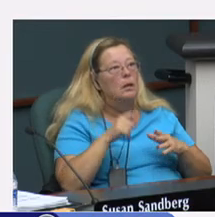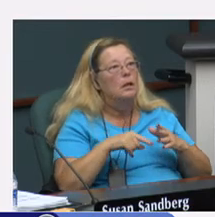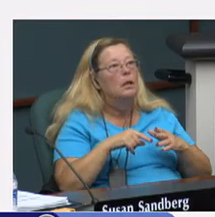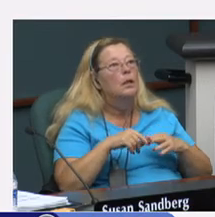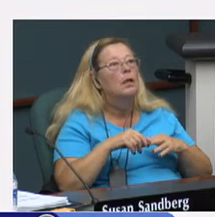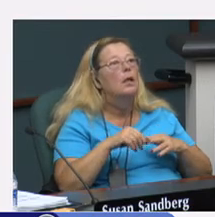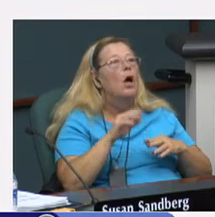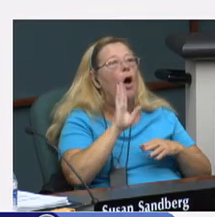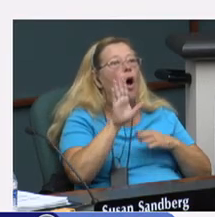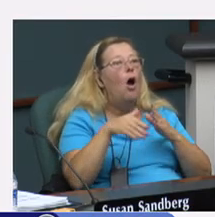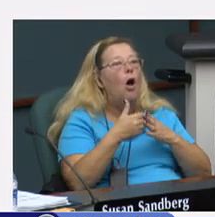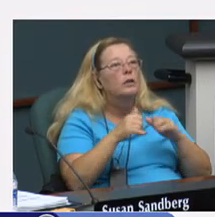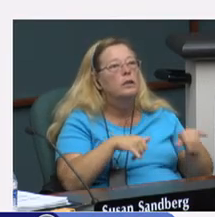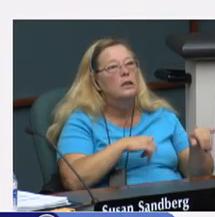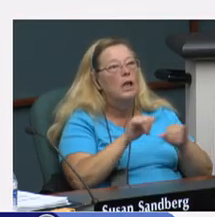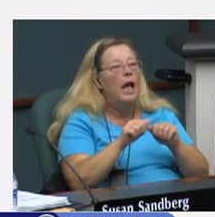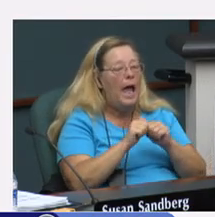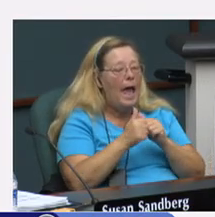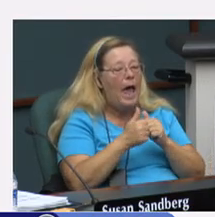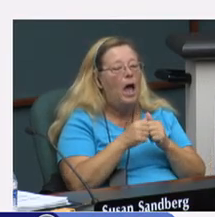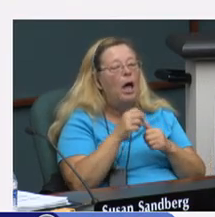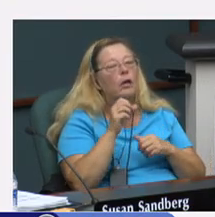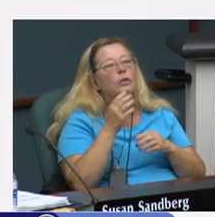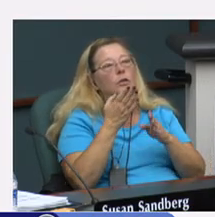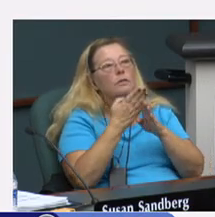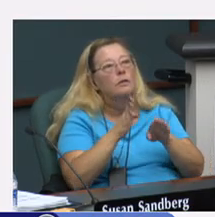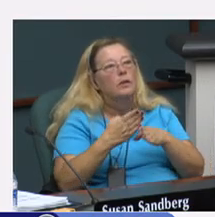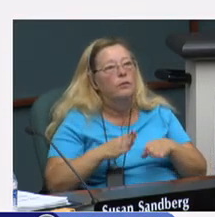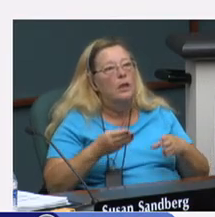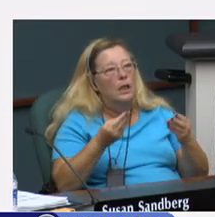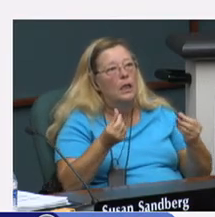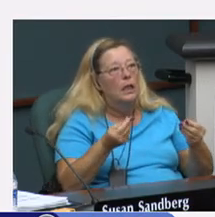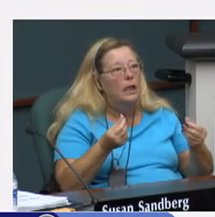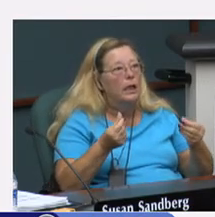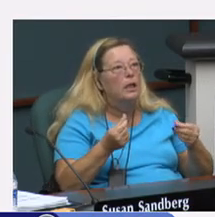standards for how land is subdivided within the community there are four